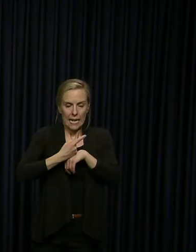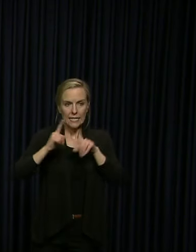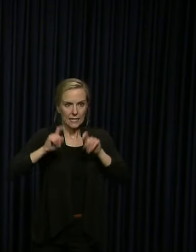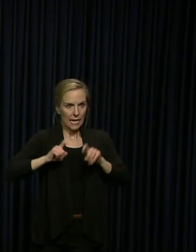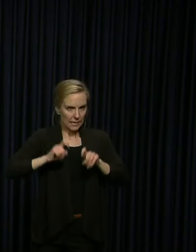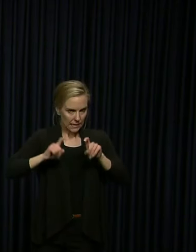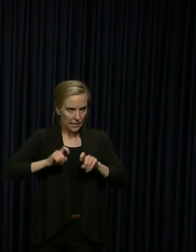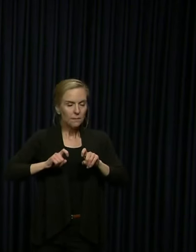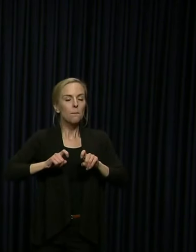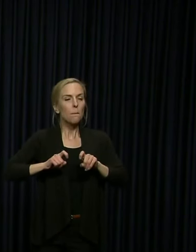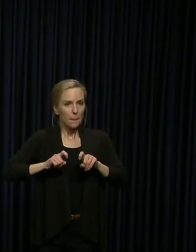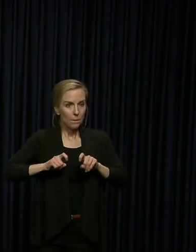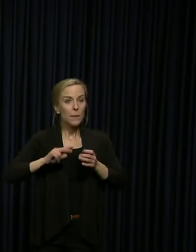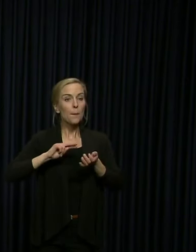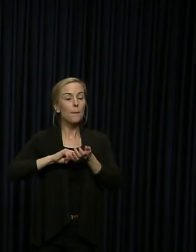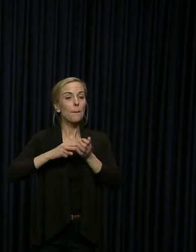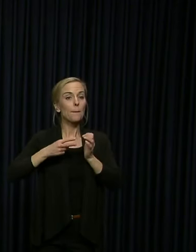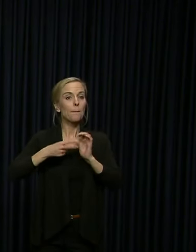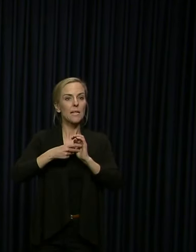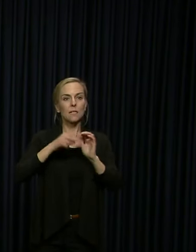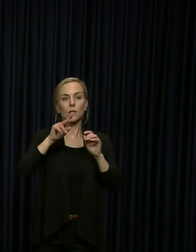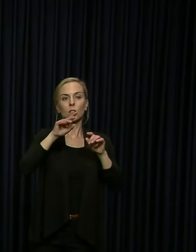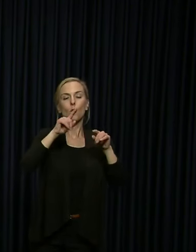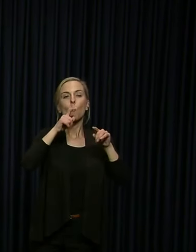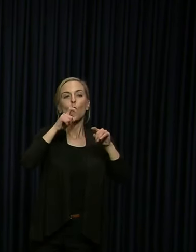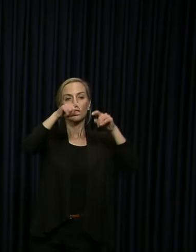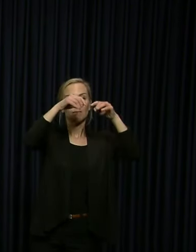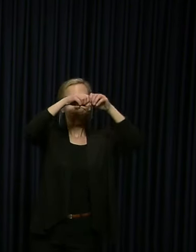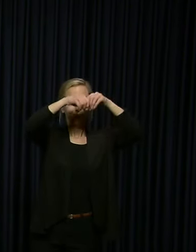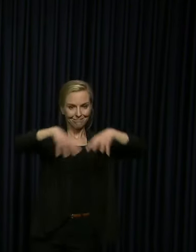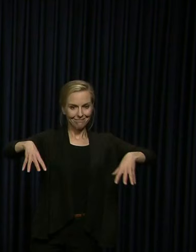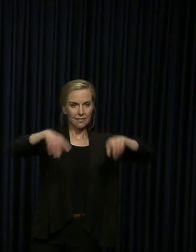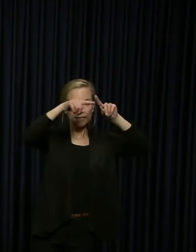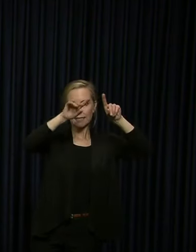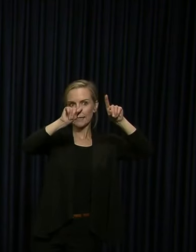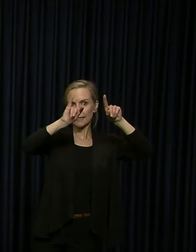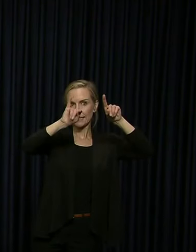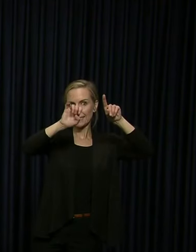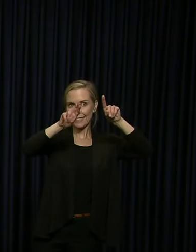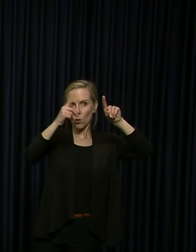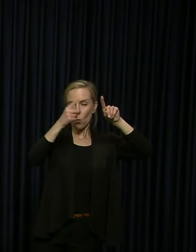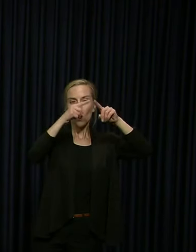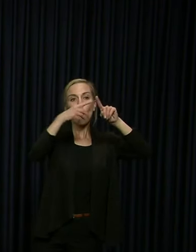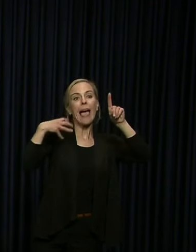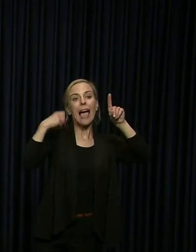OF HEALTH CARE WORKERS THAT ARE CHEF QUARANTINED AND WE REALLY NEED THEM IN THE HOSPITAL, WE